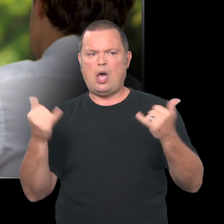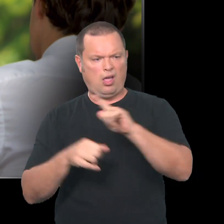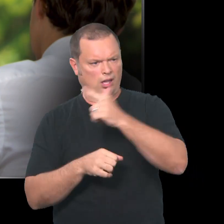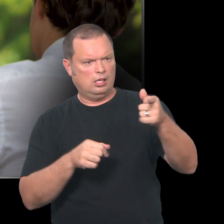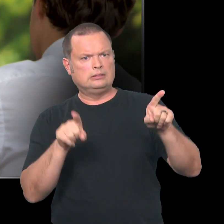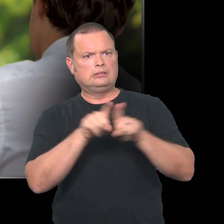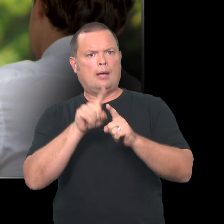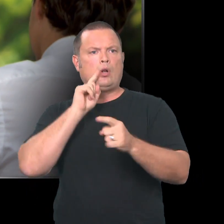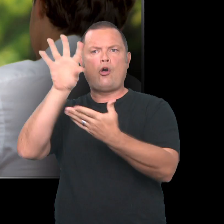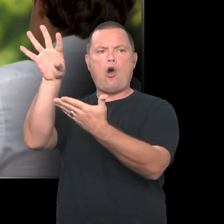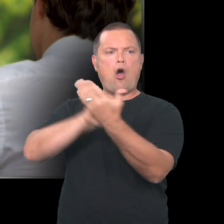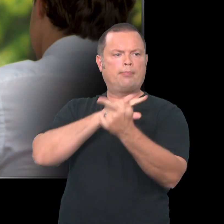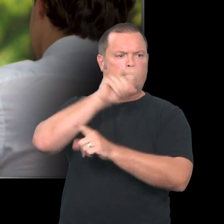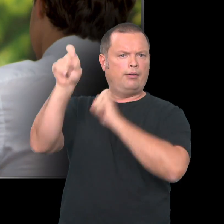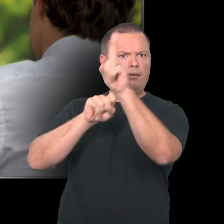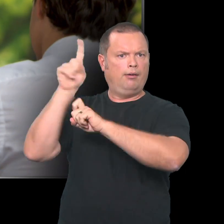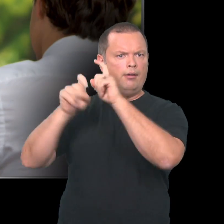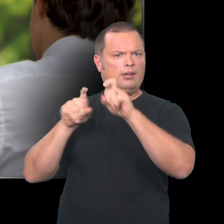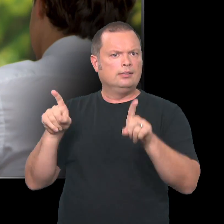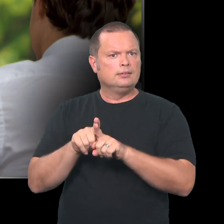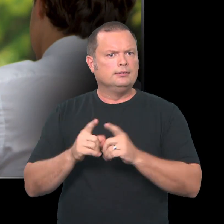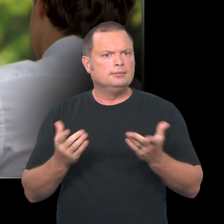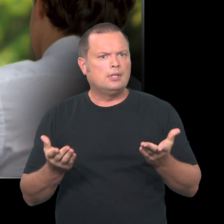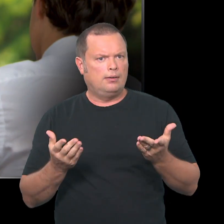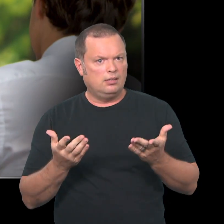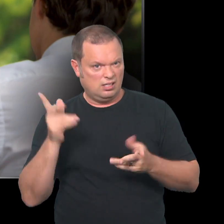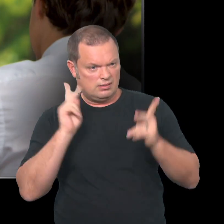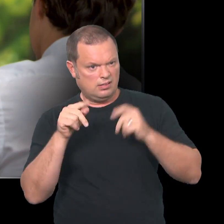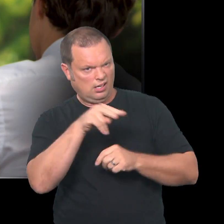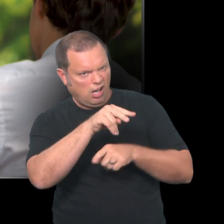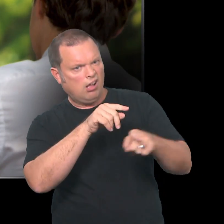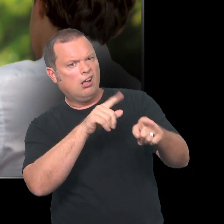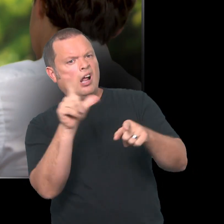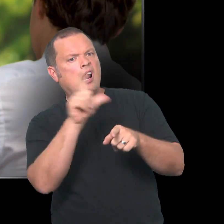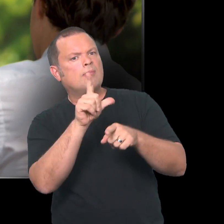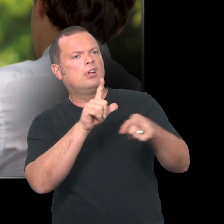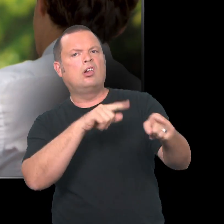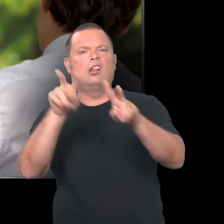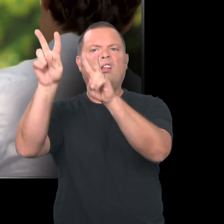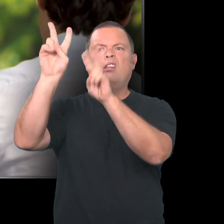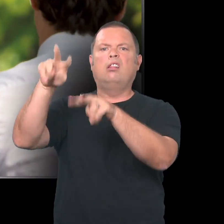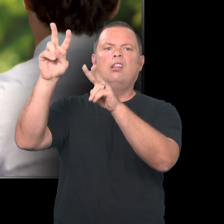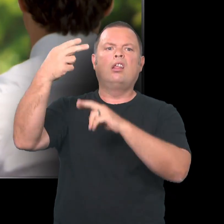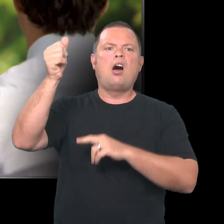So what are Canadians to think of the Liberal Party